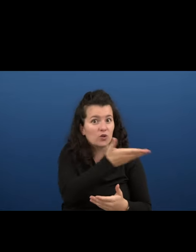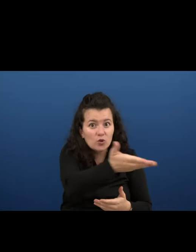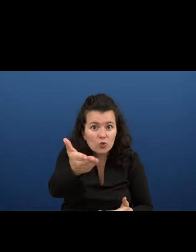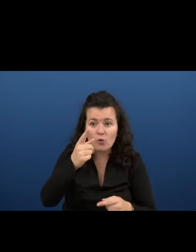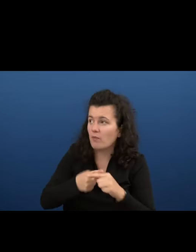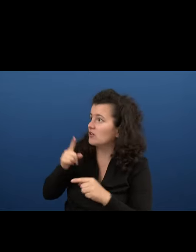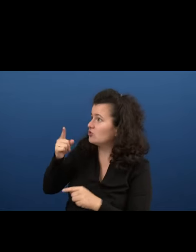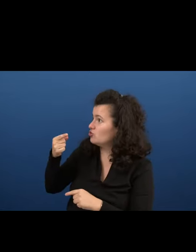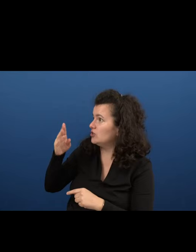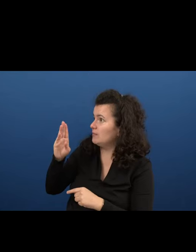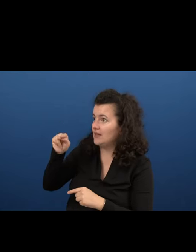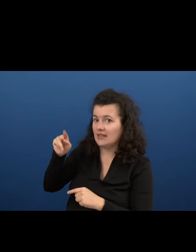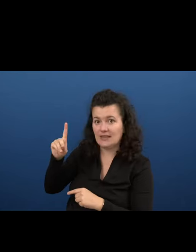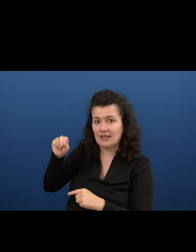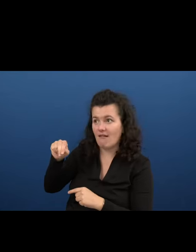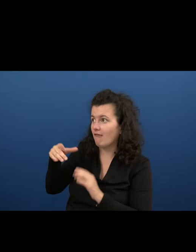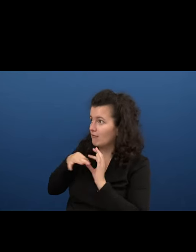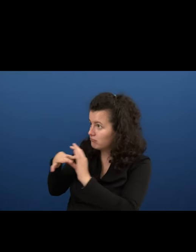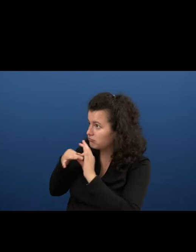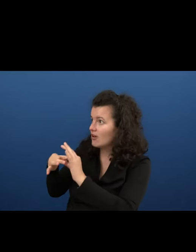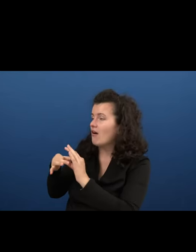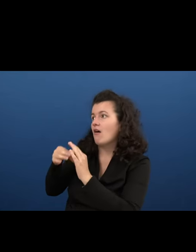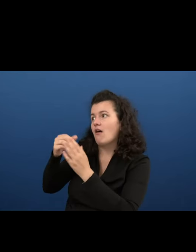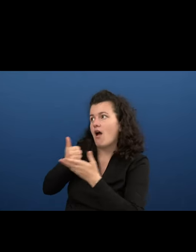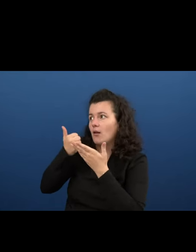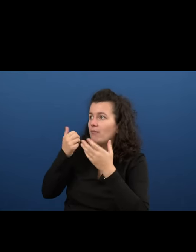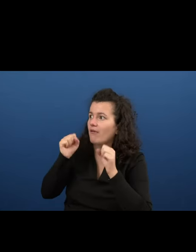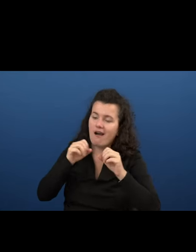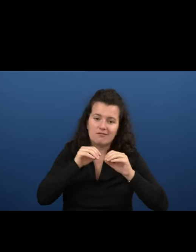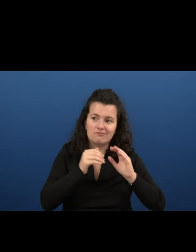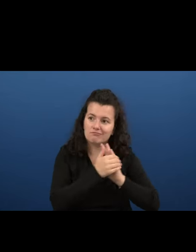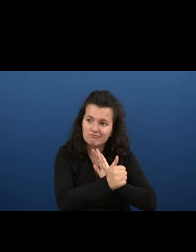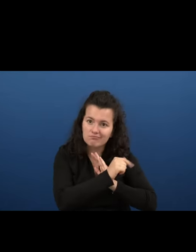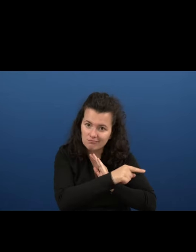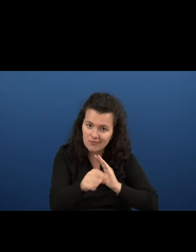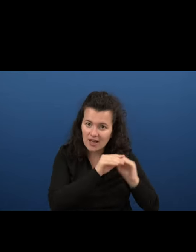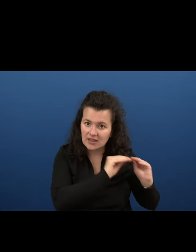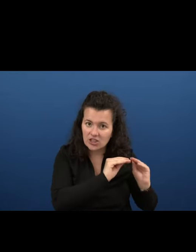and the community to teach skills 14:34:43 that we can tap into this so thank